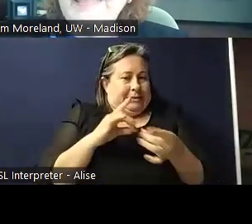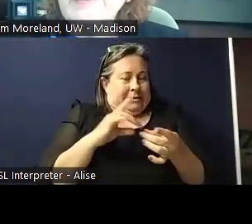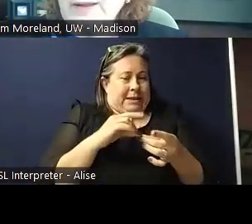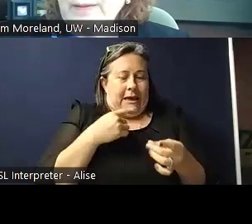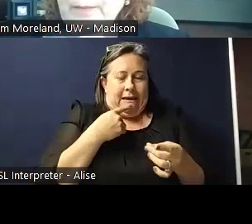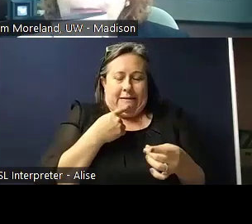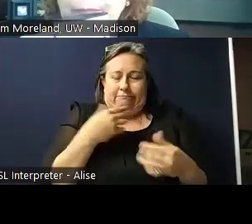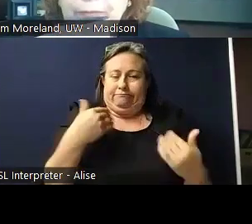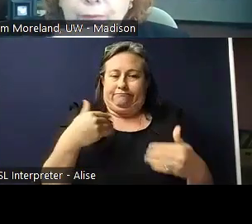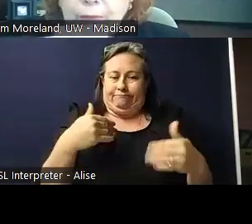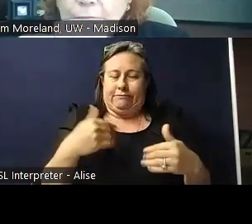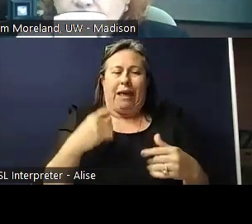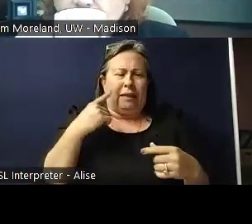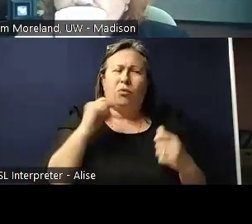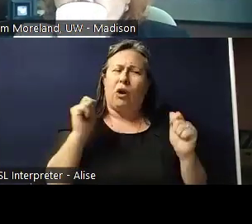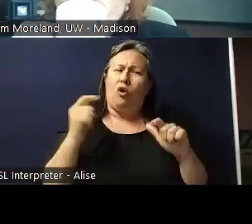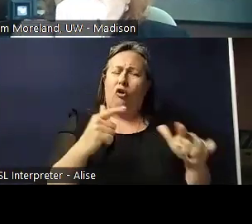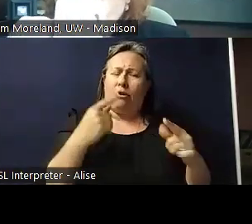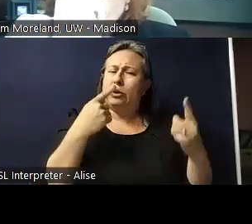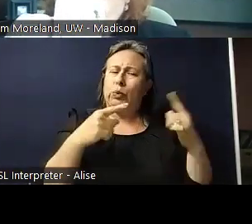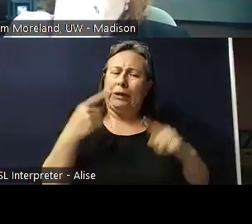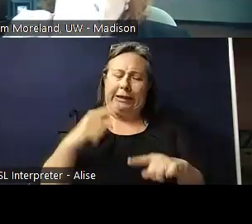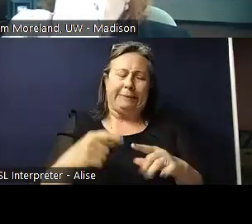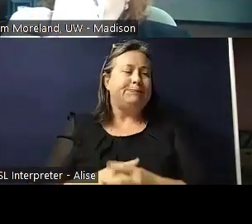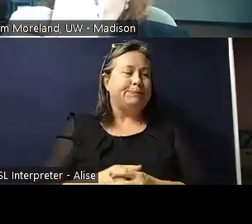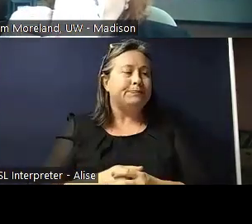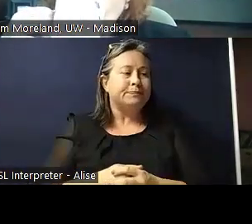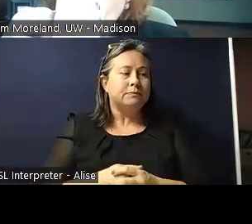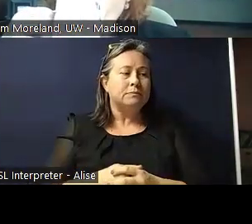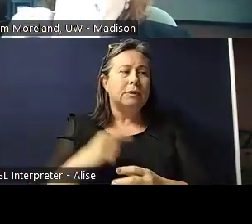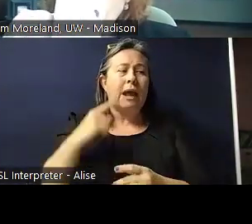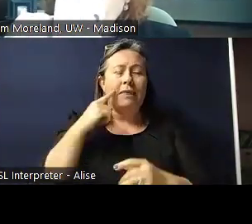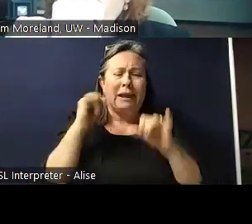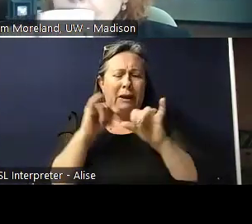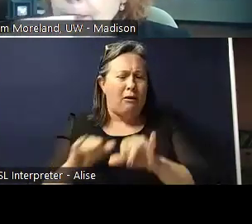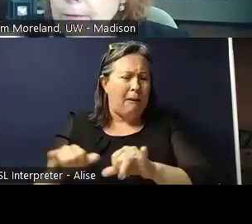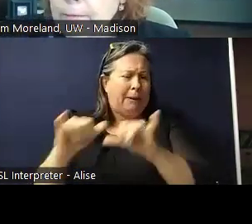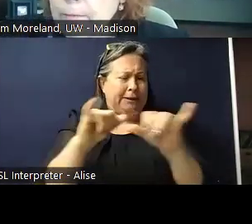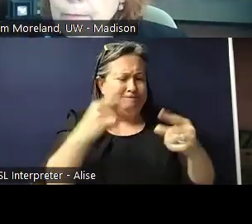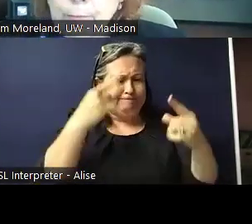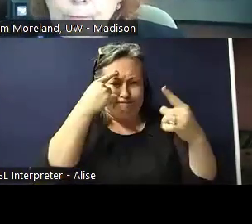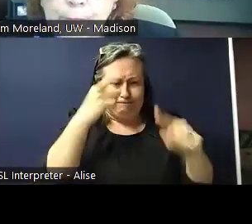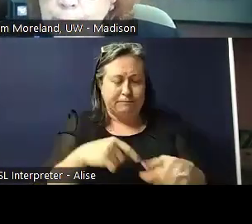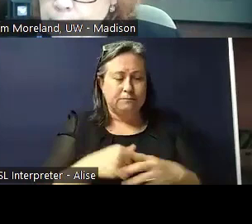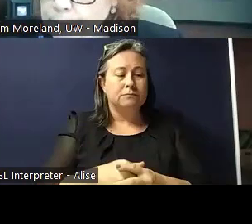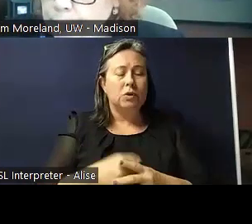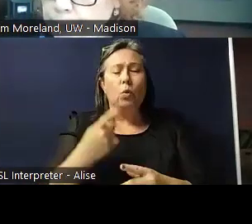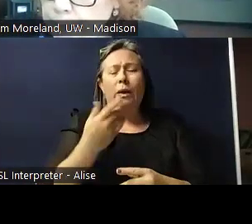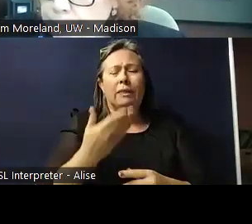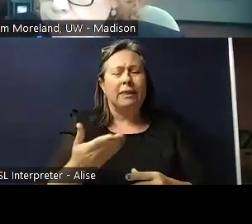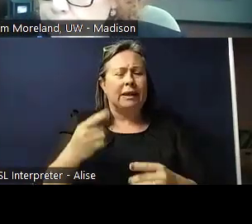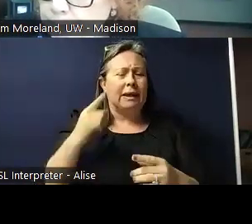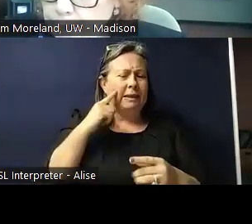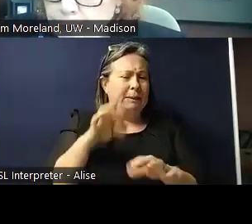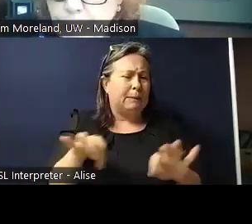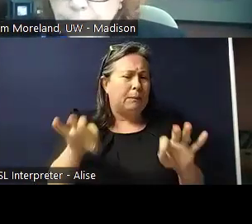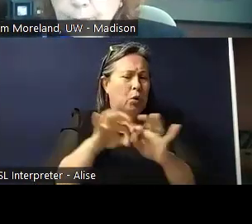ever so slightly varied ways, so I think, but they are commonalities. One thing I think that's important, Kim, that you mentioned was read the guidelines